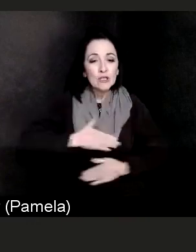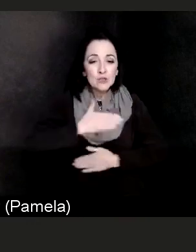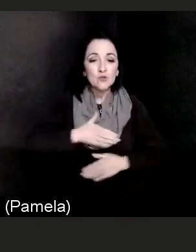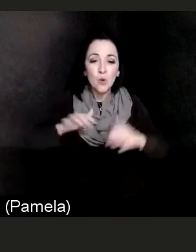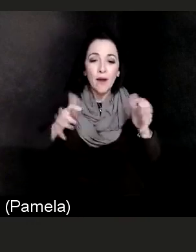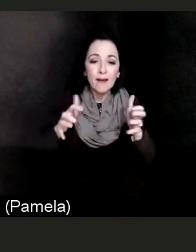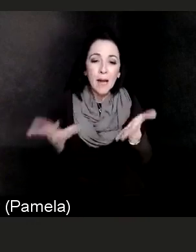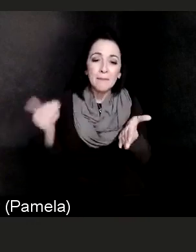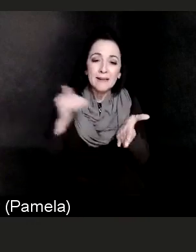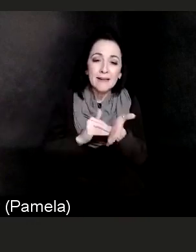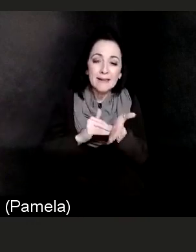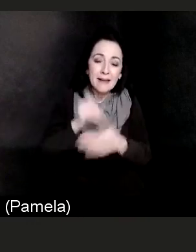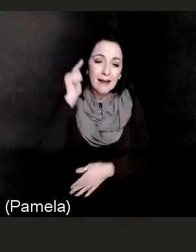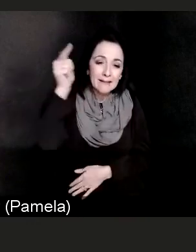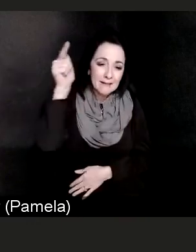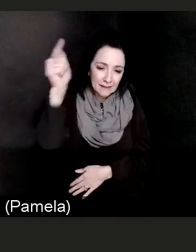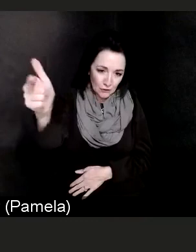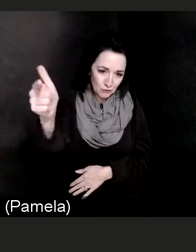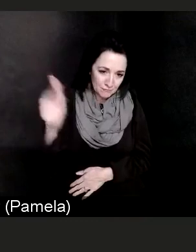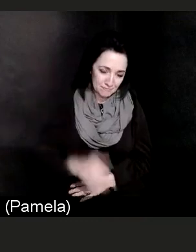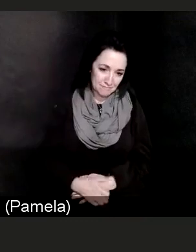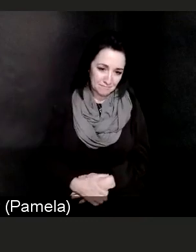in the months to come. Have a good night.